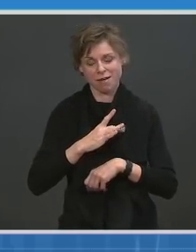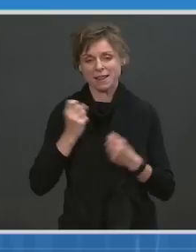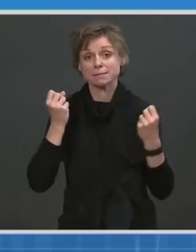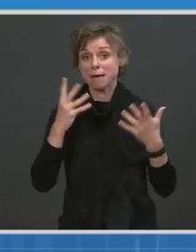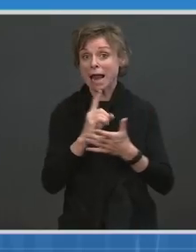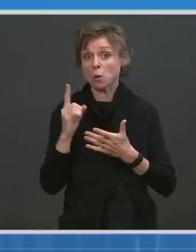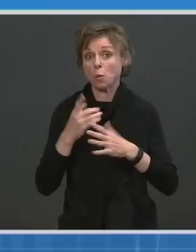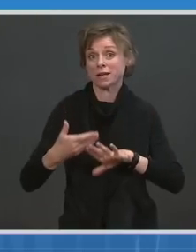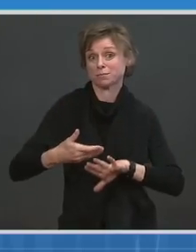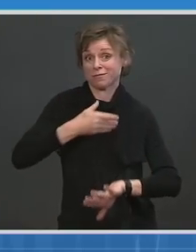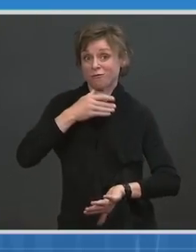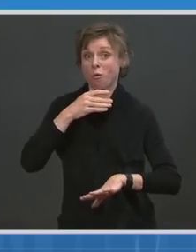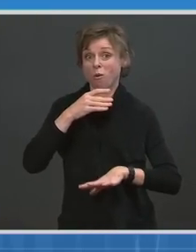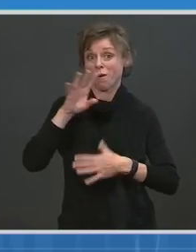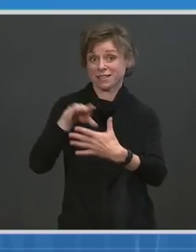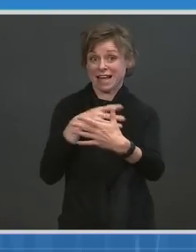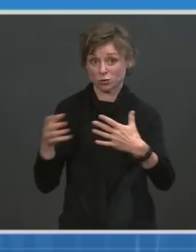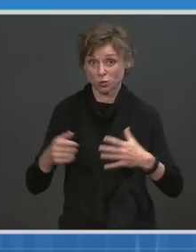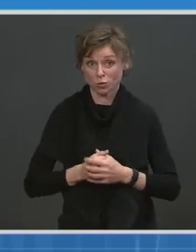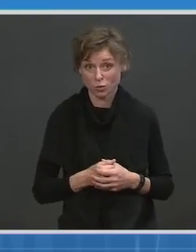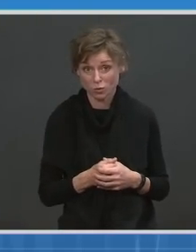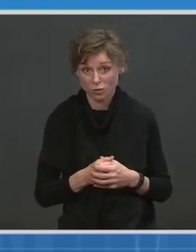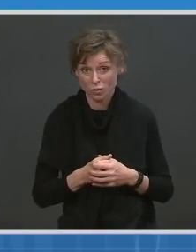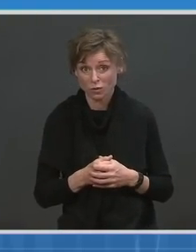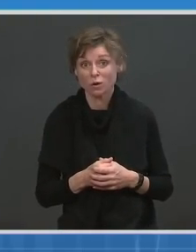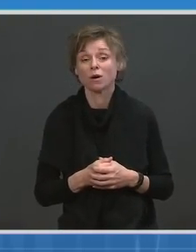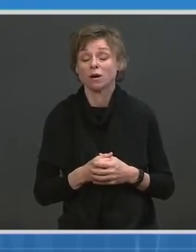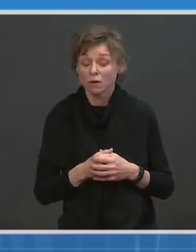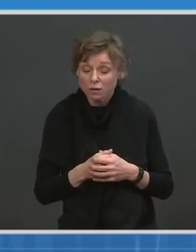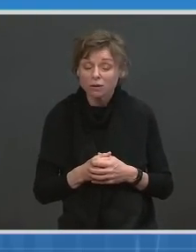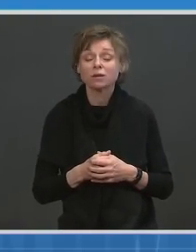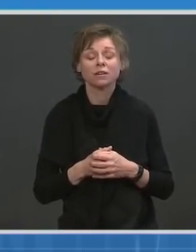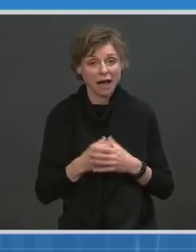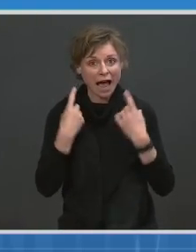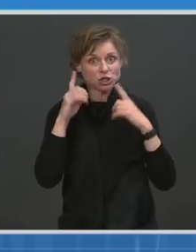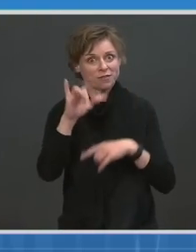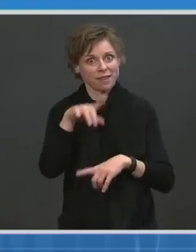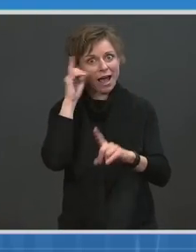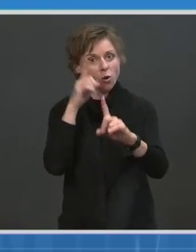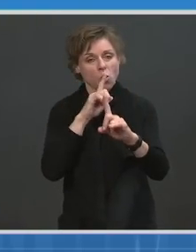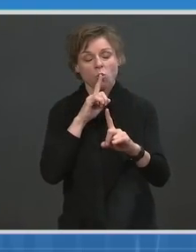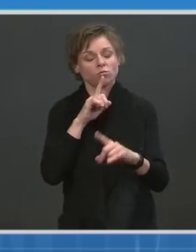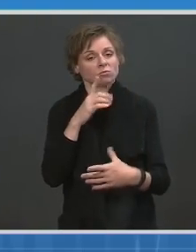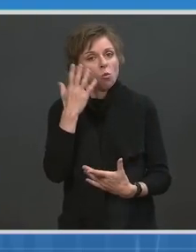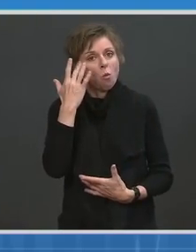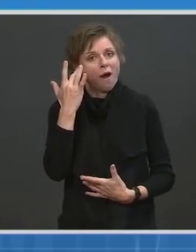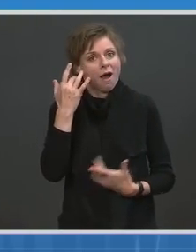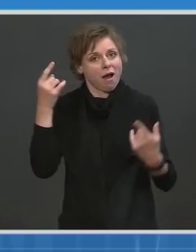Achieving this goal is a direct result of deliberate, aggressive actions guided by the President's